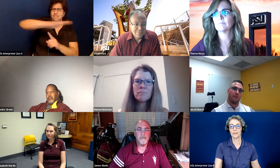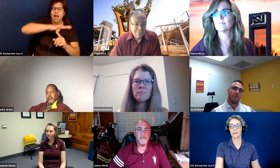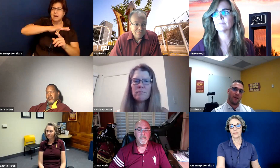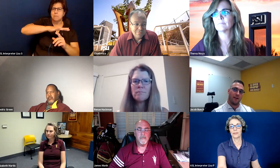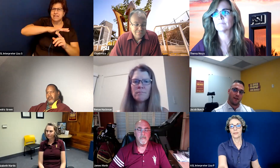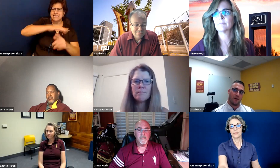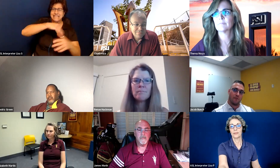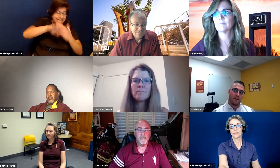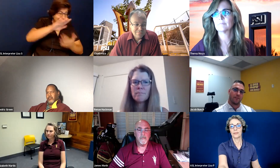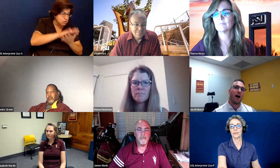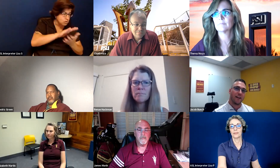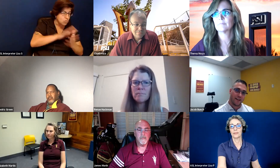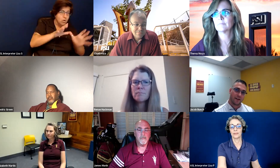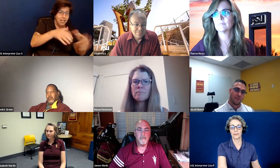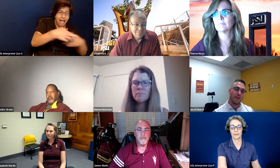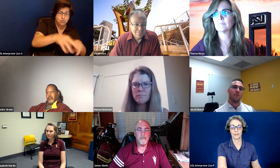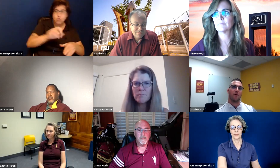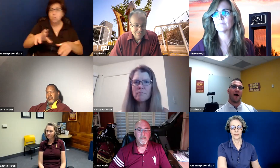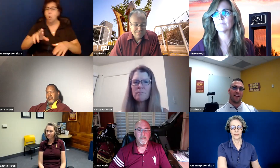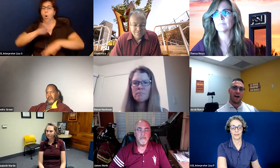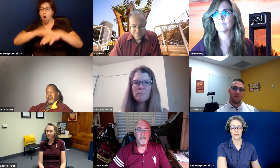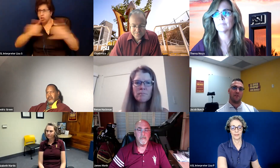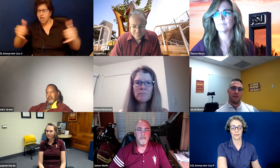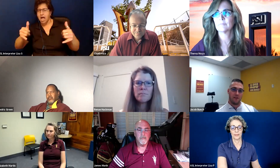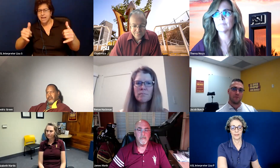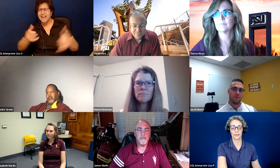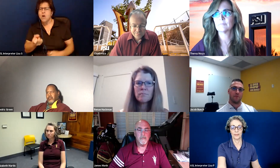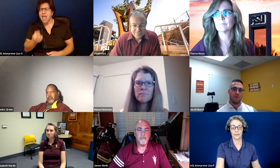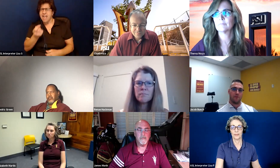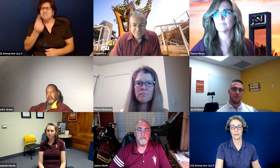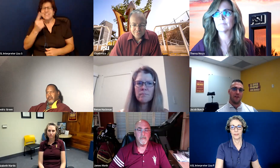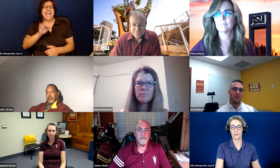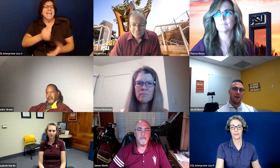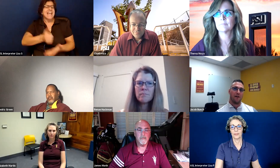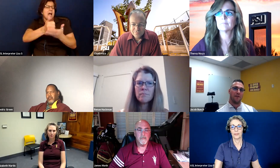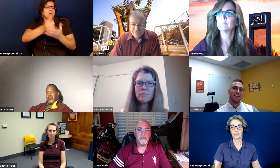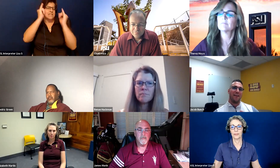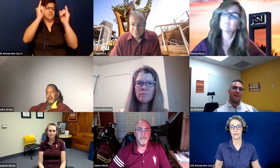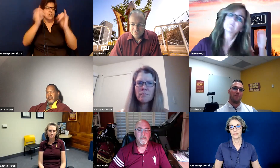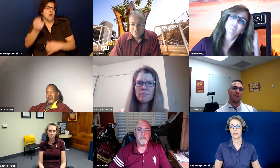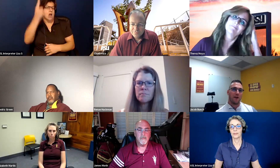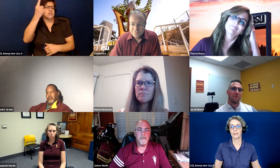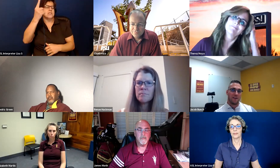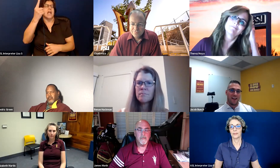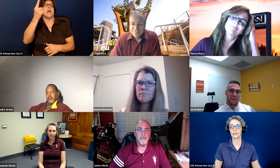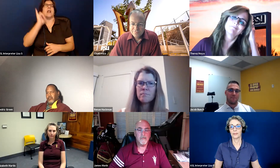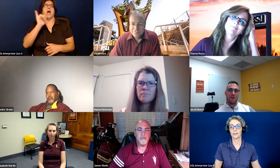understanding of its context. So if you're around for any length of time,